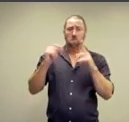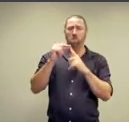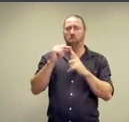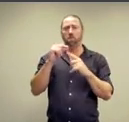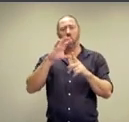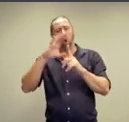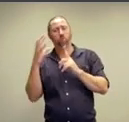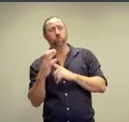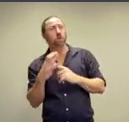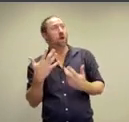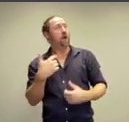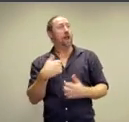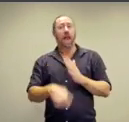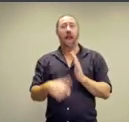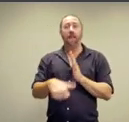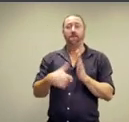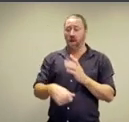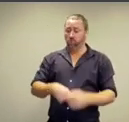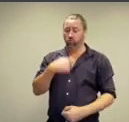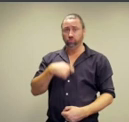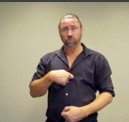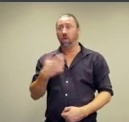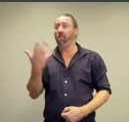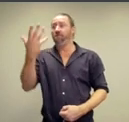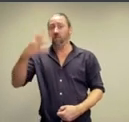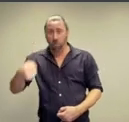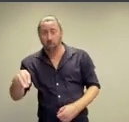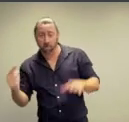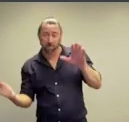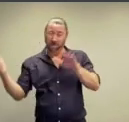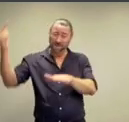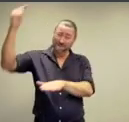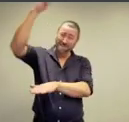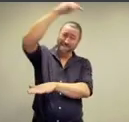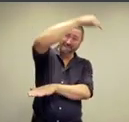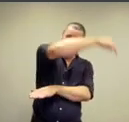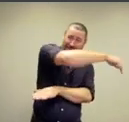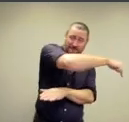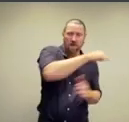cultural appearance of leather jacket drew its symbology